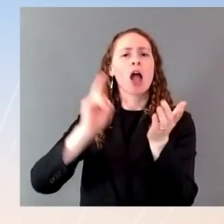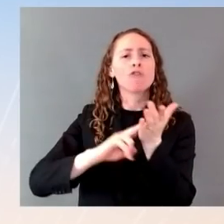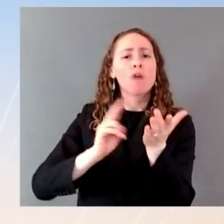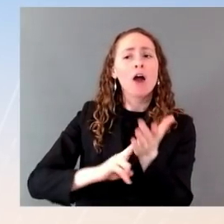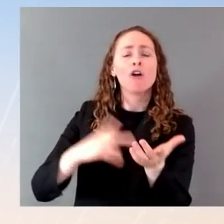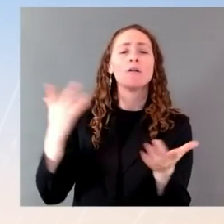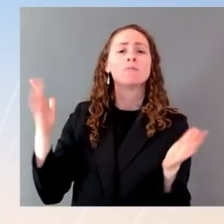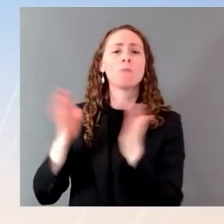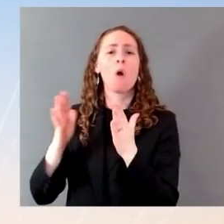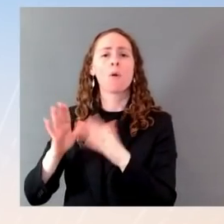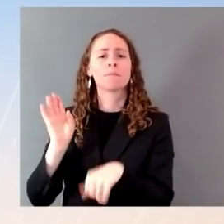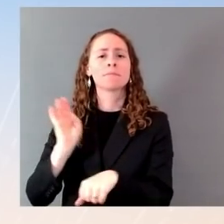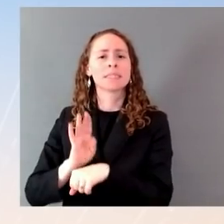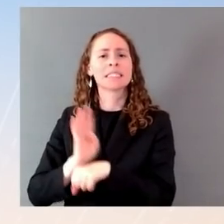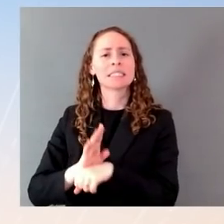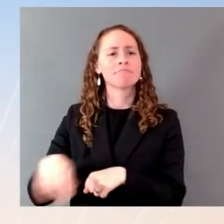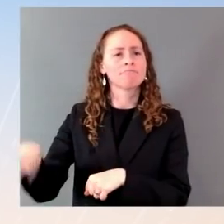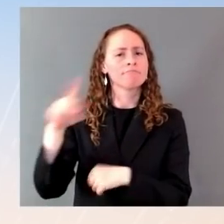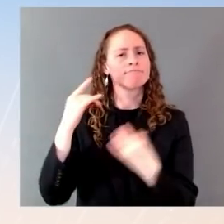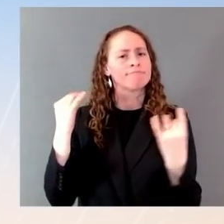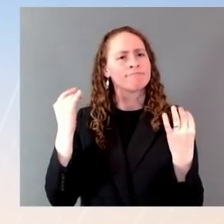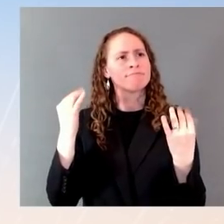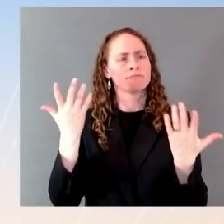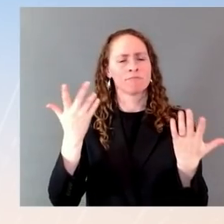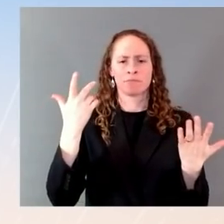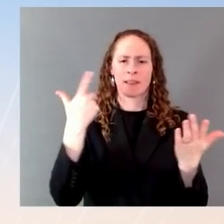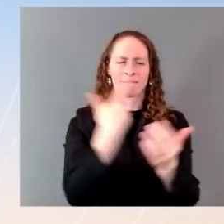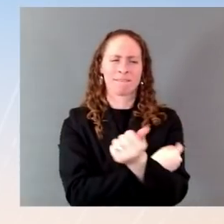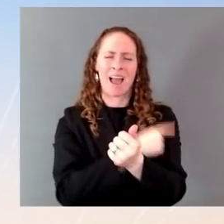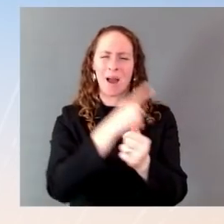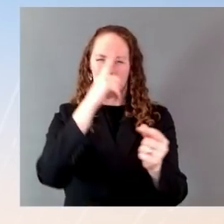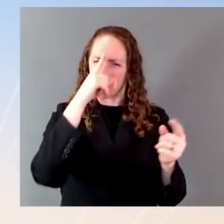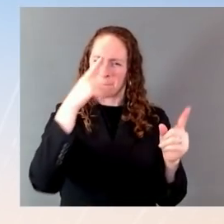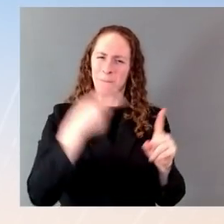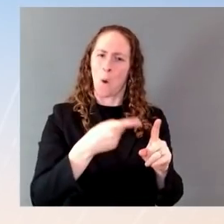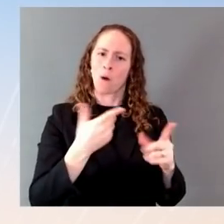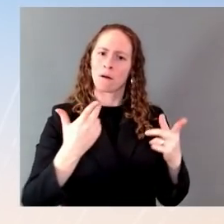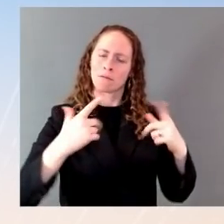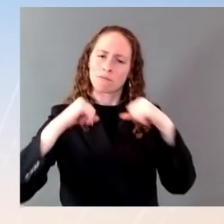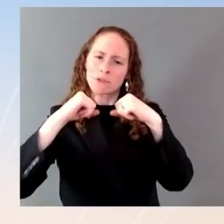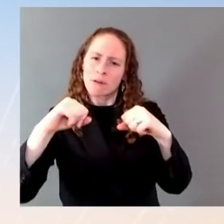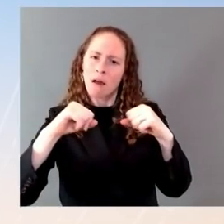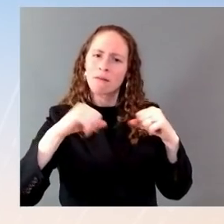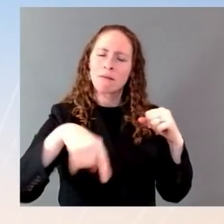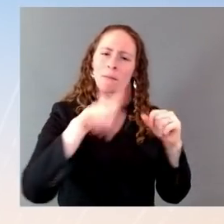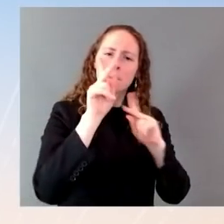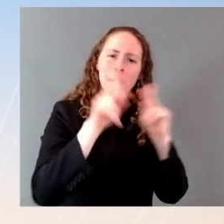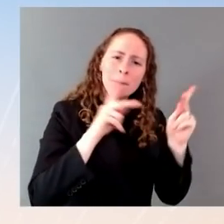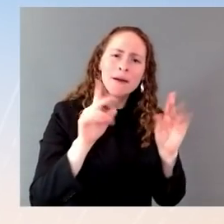have also implemented these requirements -- vaccinating or testing requirements, depending on the organization.